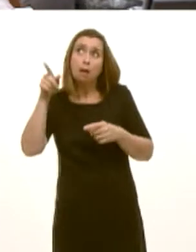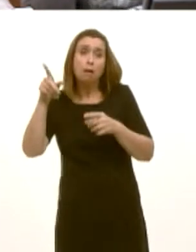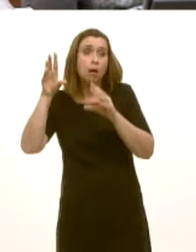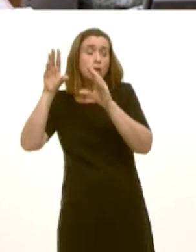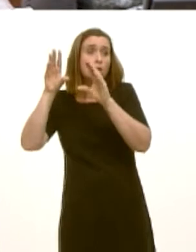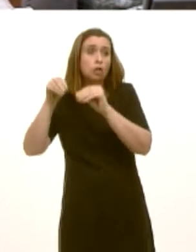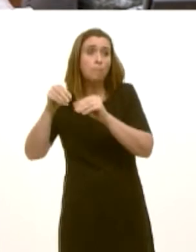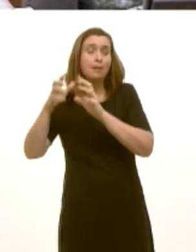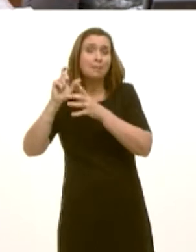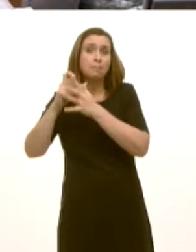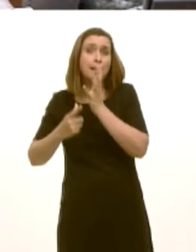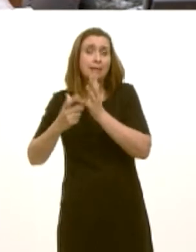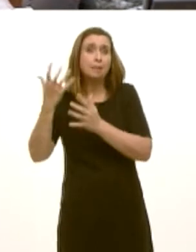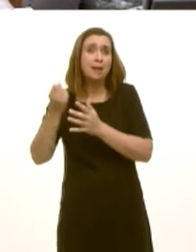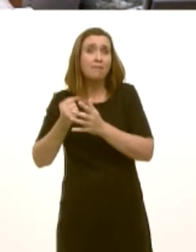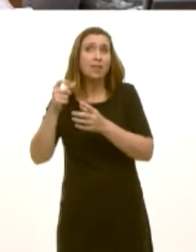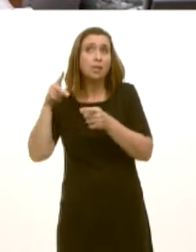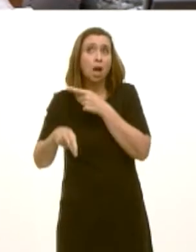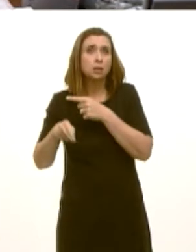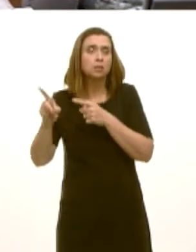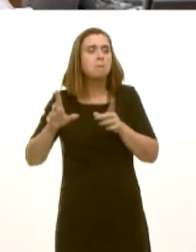Carwyn Jones: For us as a Government, there are challenges.